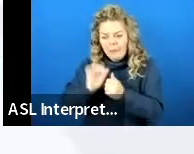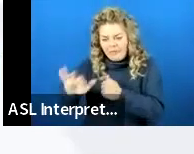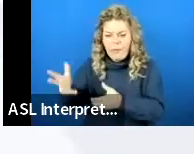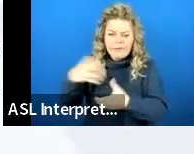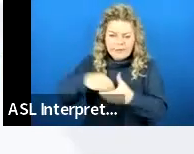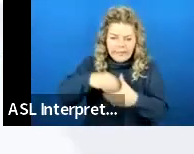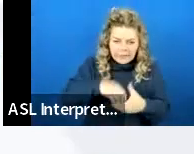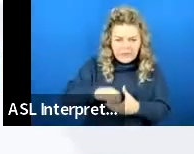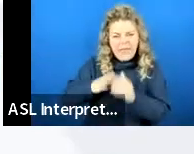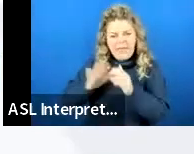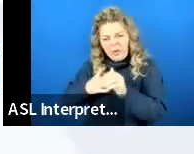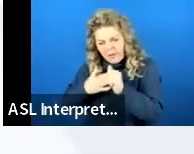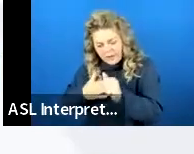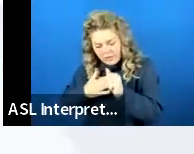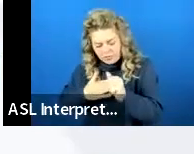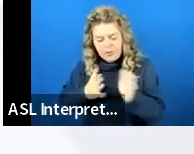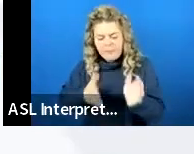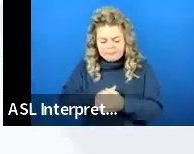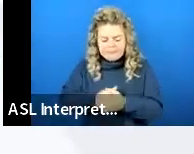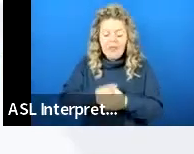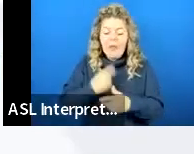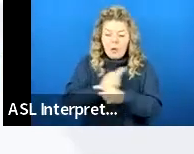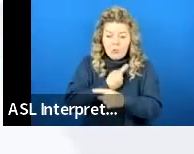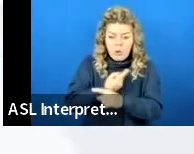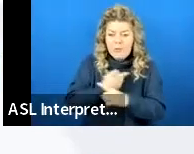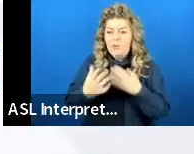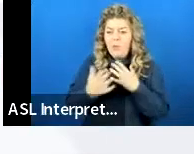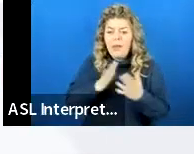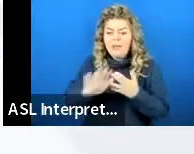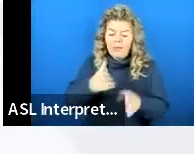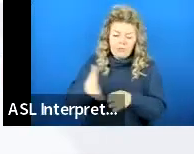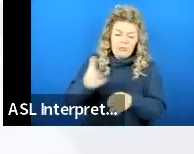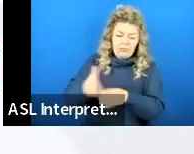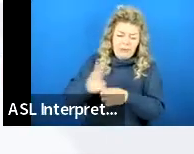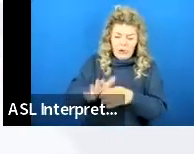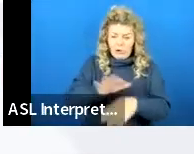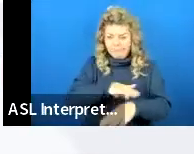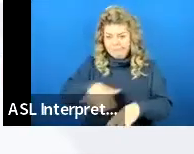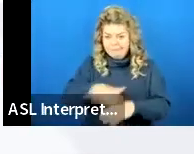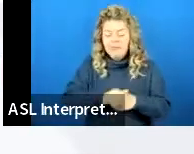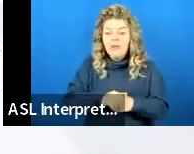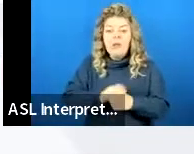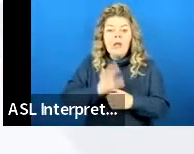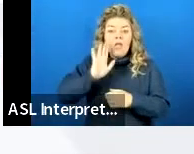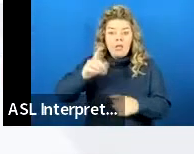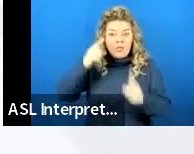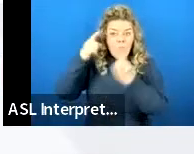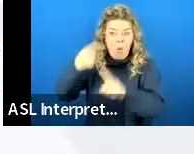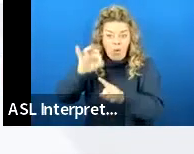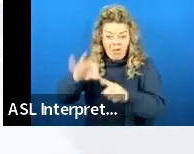and leadership appropriate to their career stage. The shared goal of these programs is to recruit, support